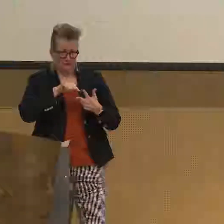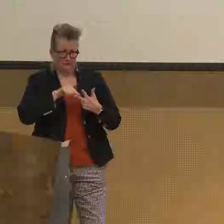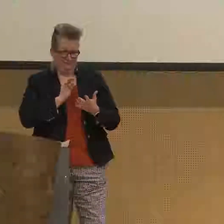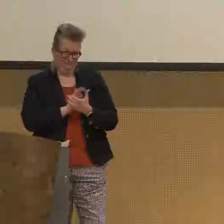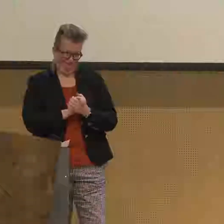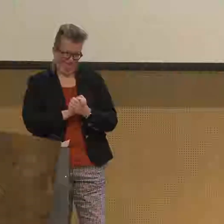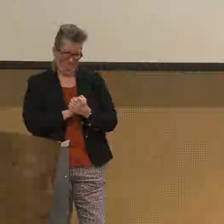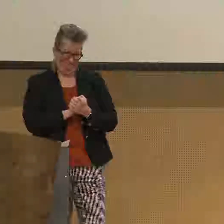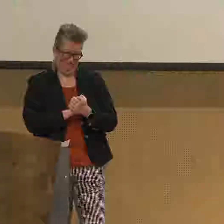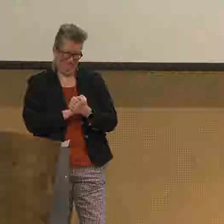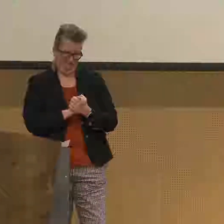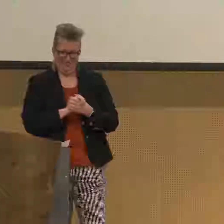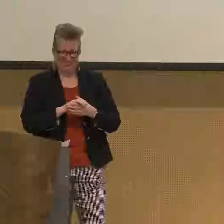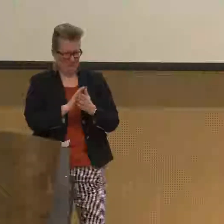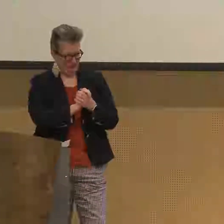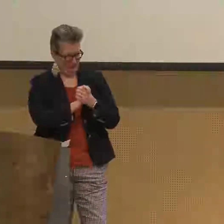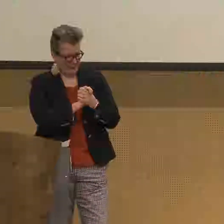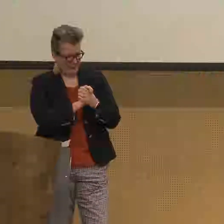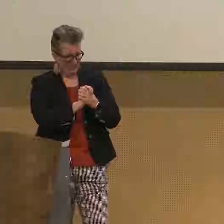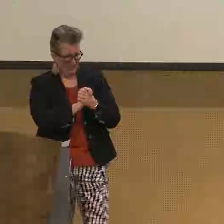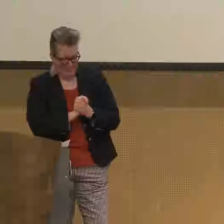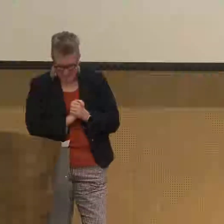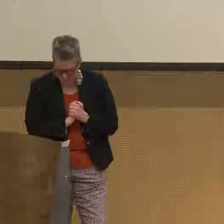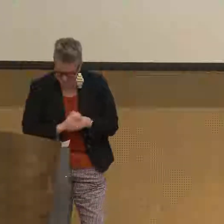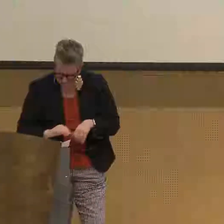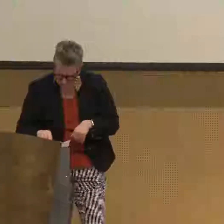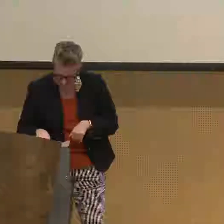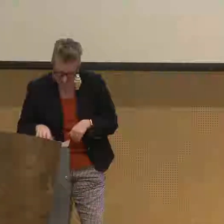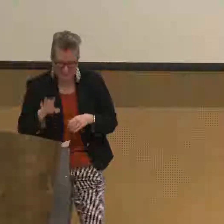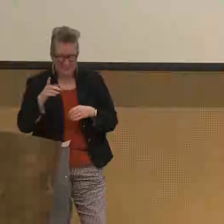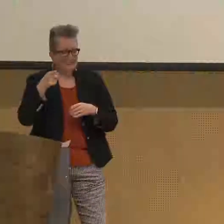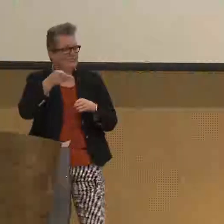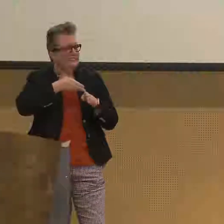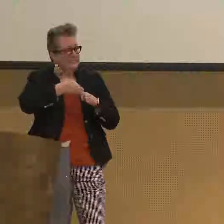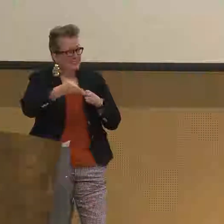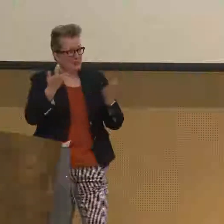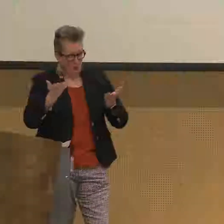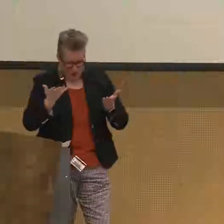All 3 colleges are quite prestigious. So congratulations for that.